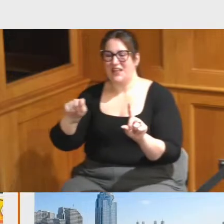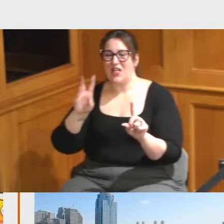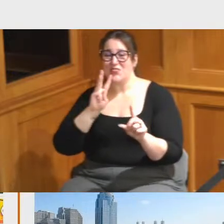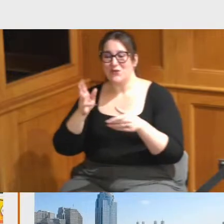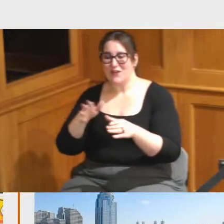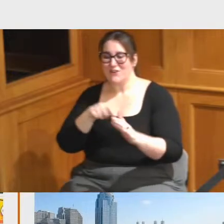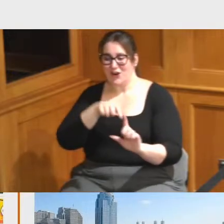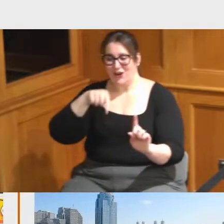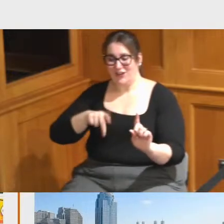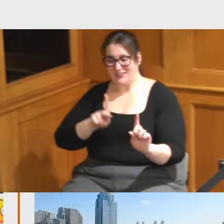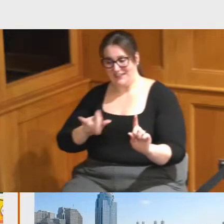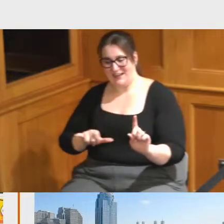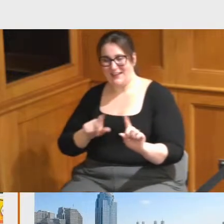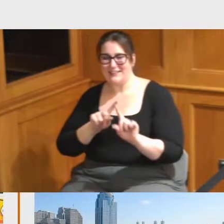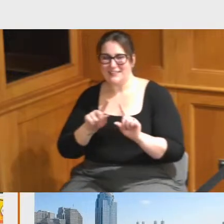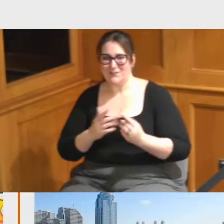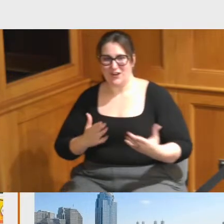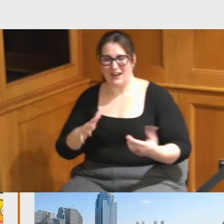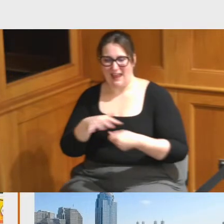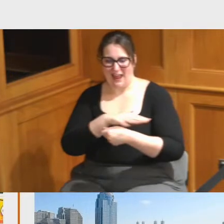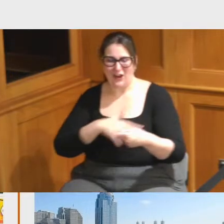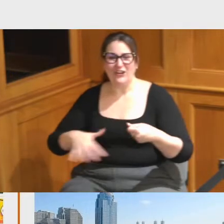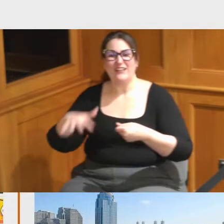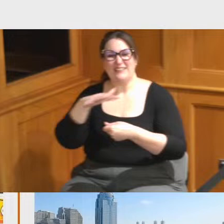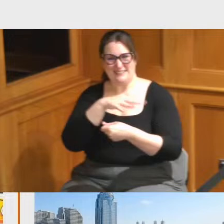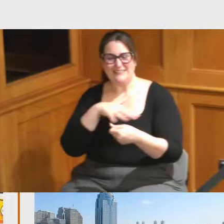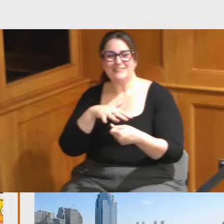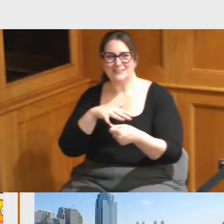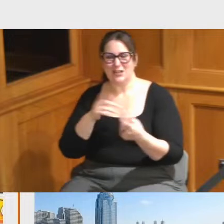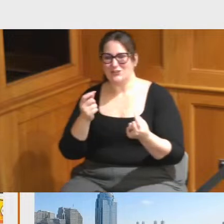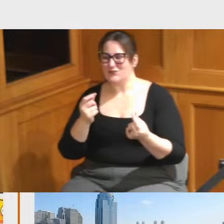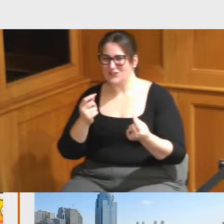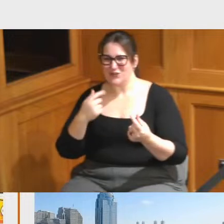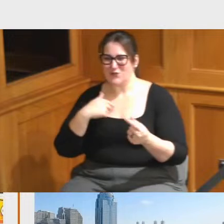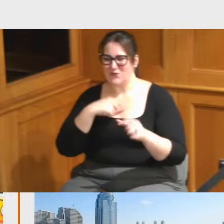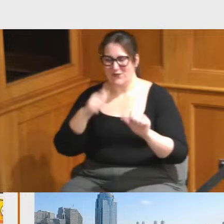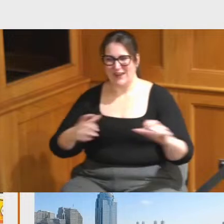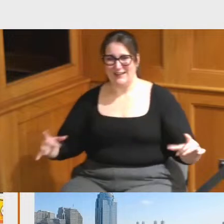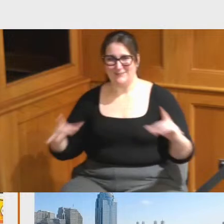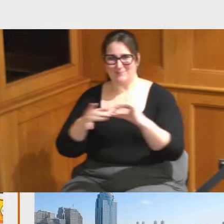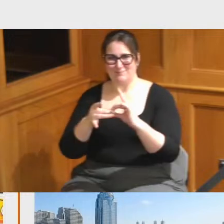into Kentucky also looking at at some of the other areas sort of surrounding the metropolitan area.